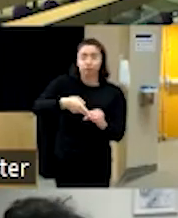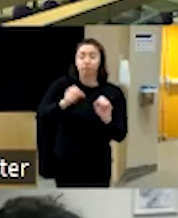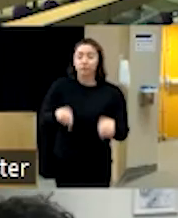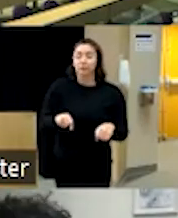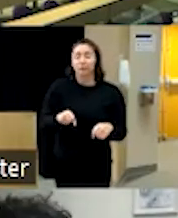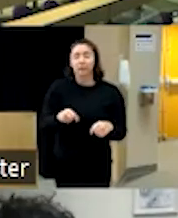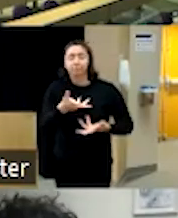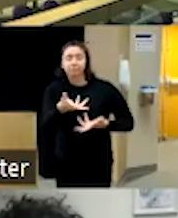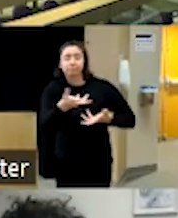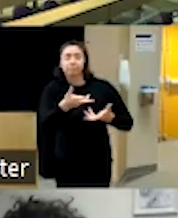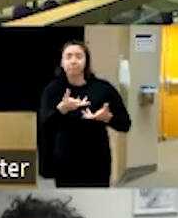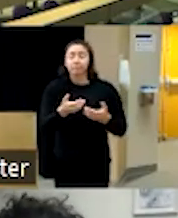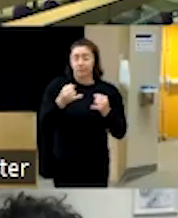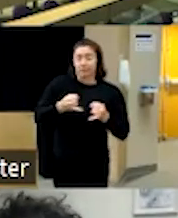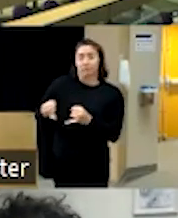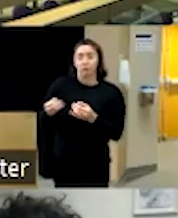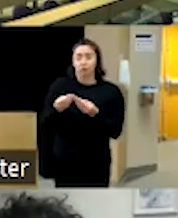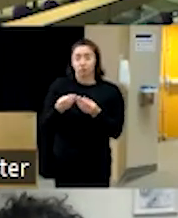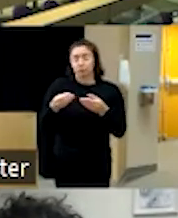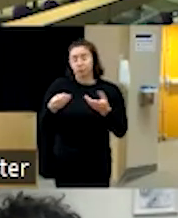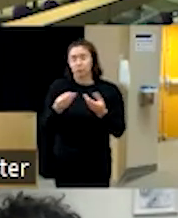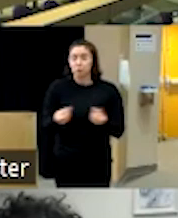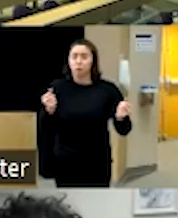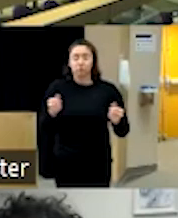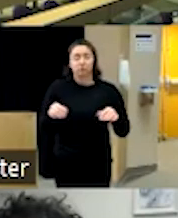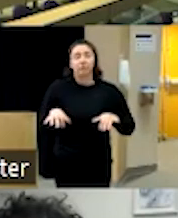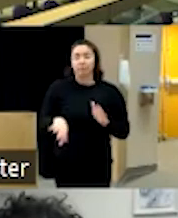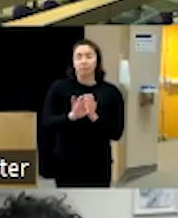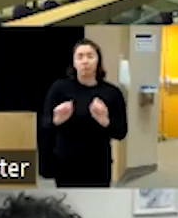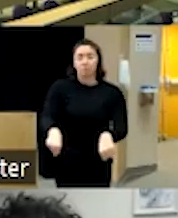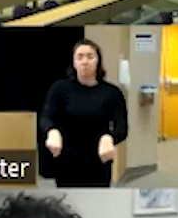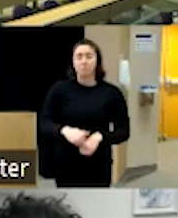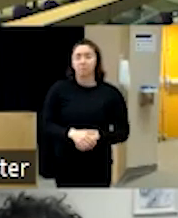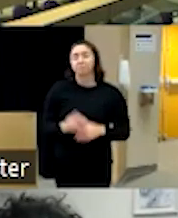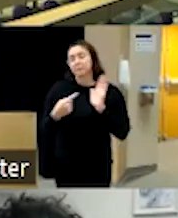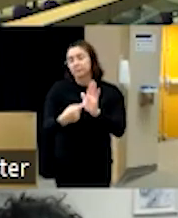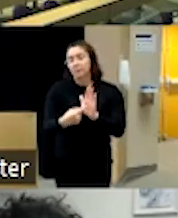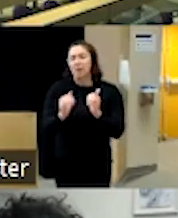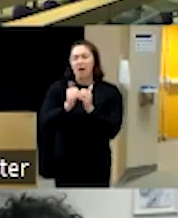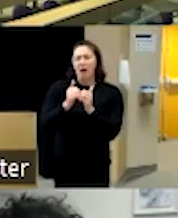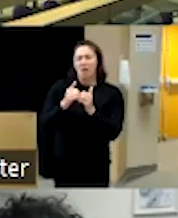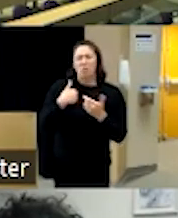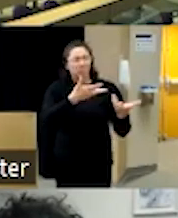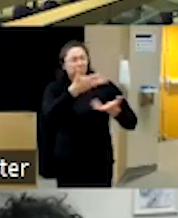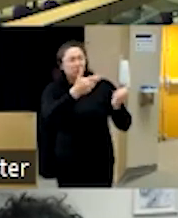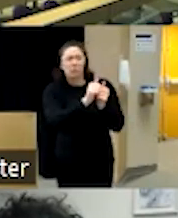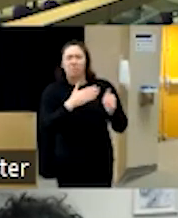can be discussed and solutions found for example how do I talk my employer when I come back if I